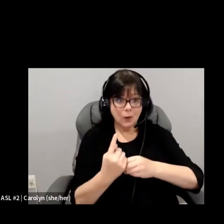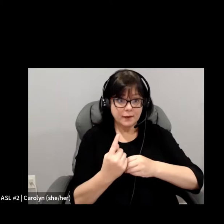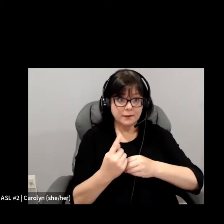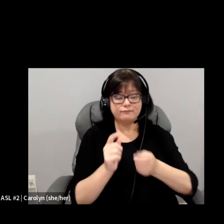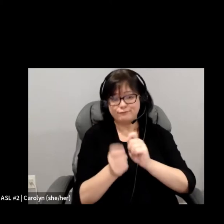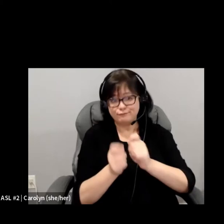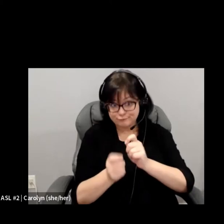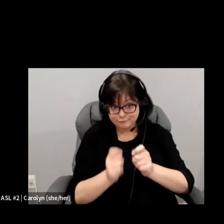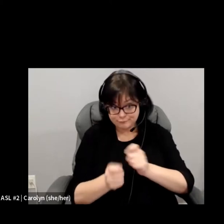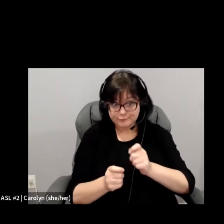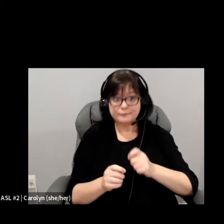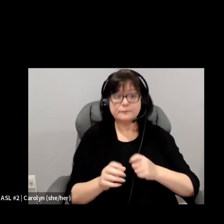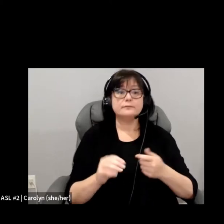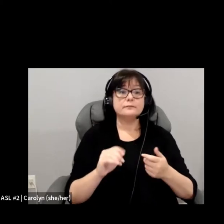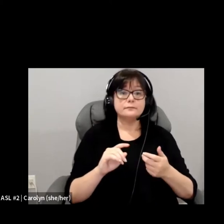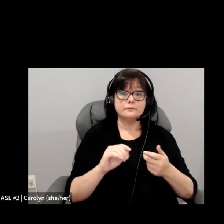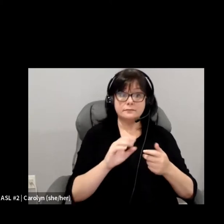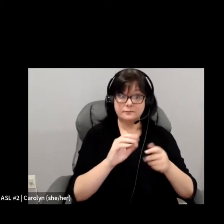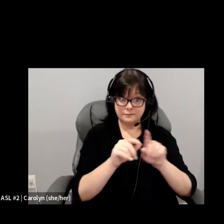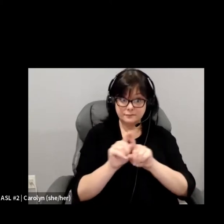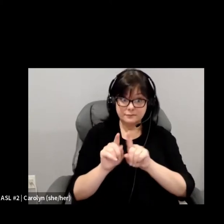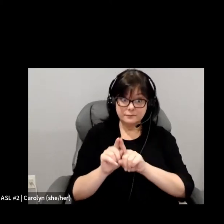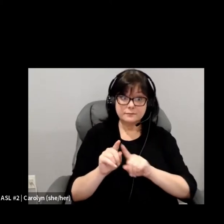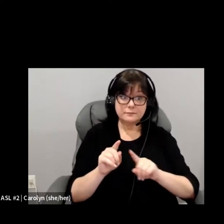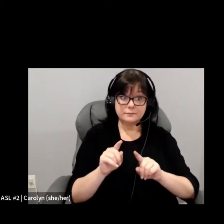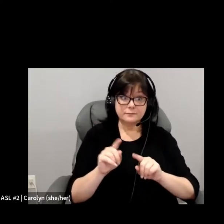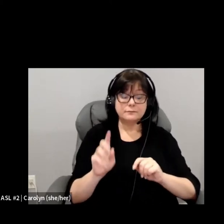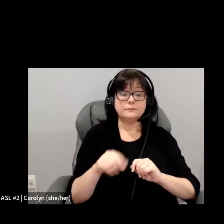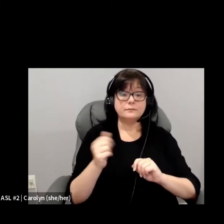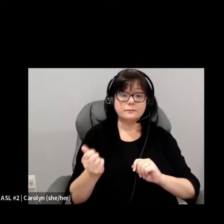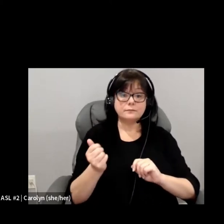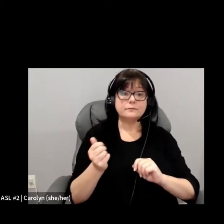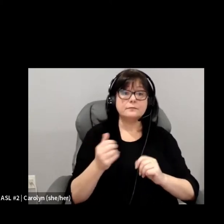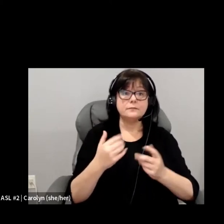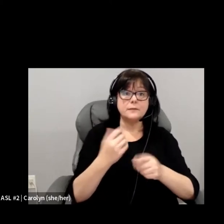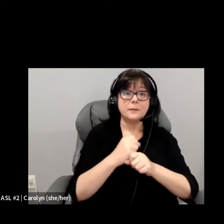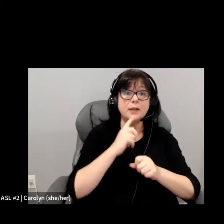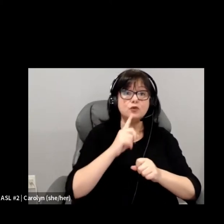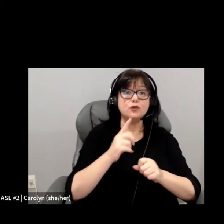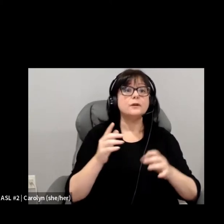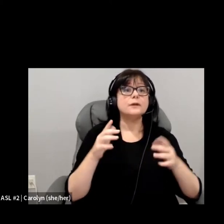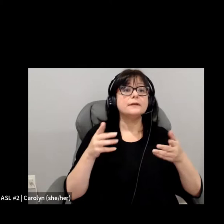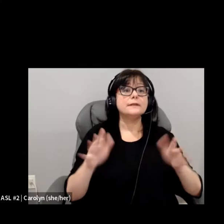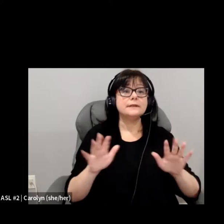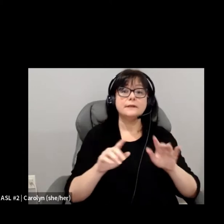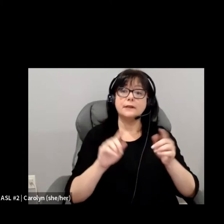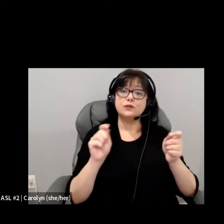IN ADDITION, THE COMMITTEE IS ASSESSING POLICIES THAT ASSURE THEY COMPLY WITH CHANGES IN OBLIGATIONS